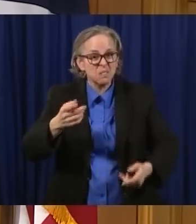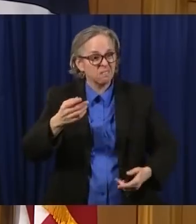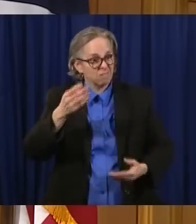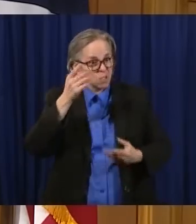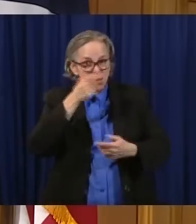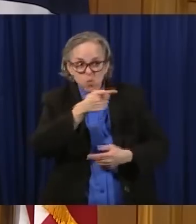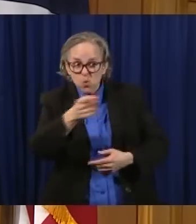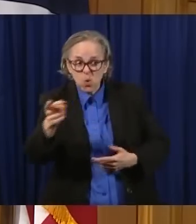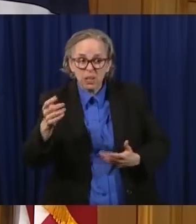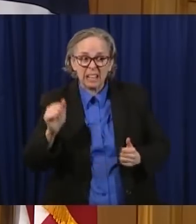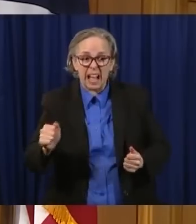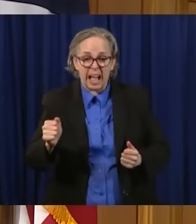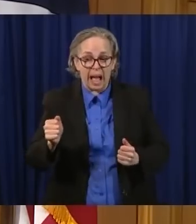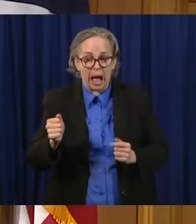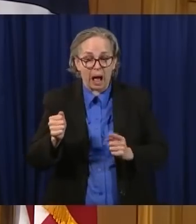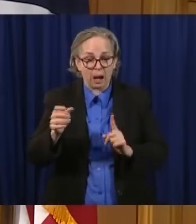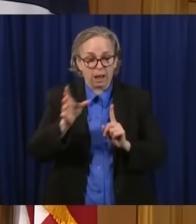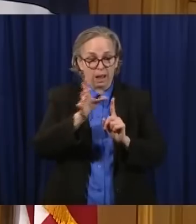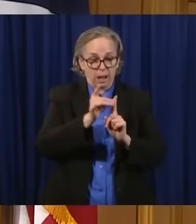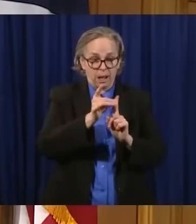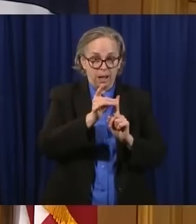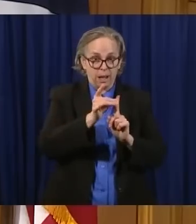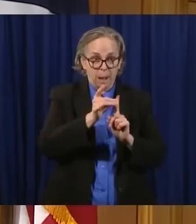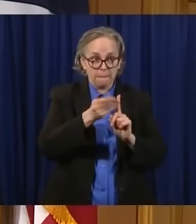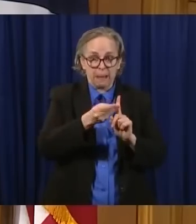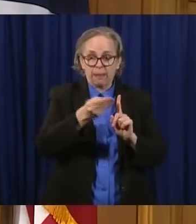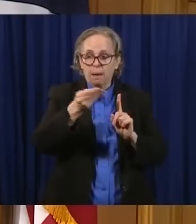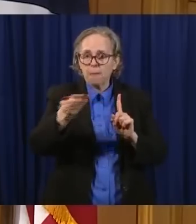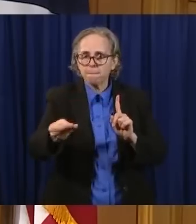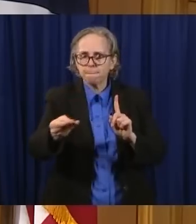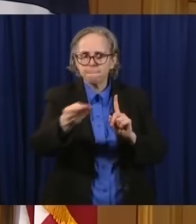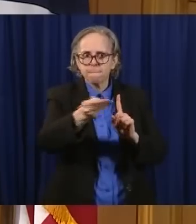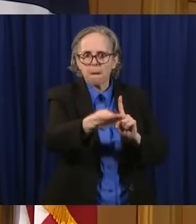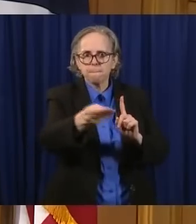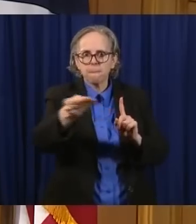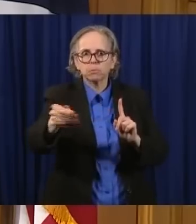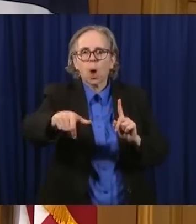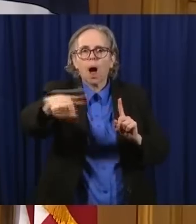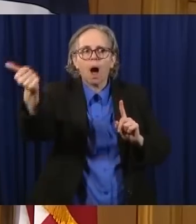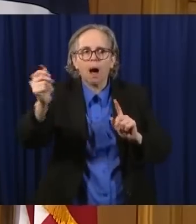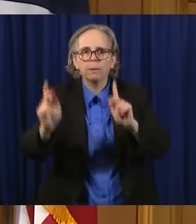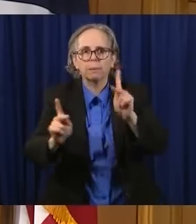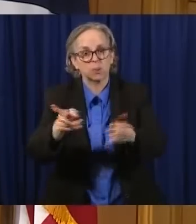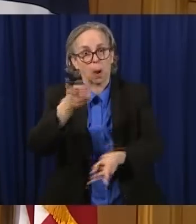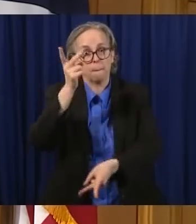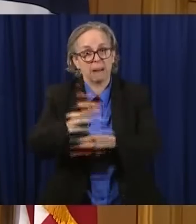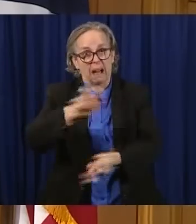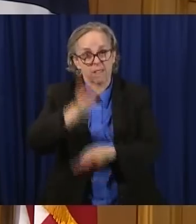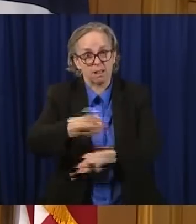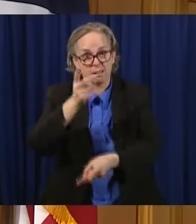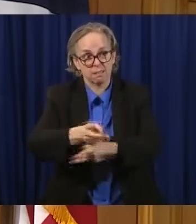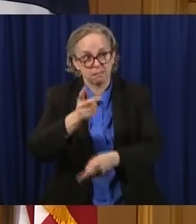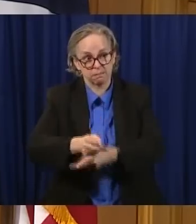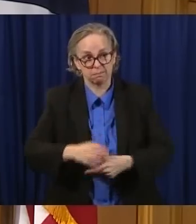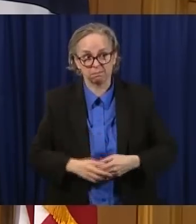WAS INVINCIBLE. THAT'S THE NATURE OF THE AGE. YOU COULD BE JUST AS MUCH A